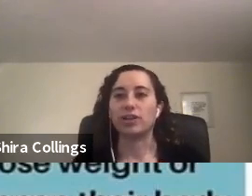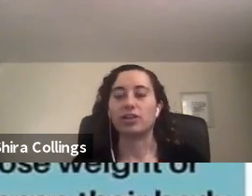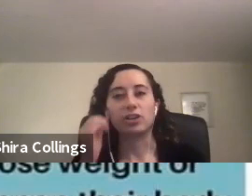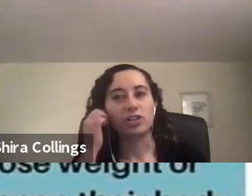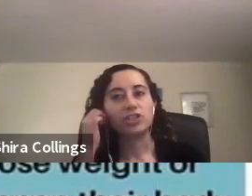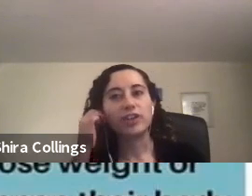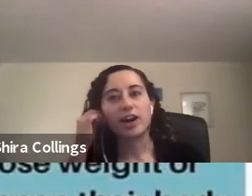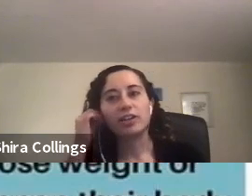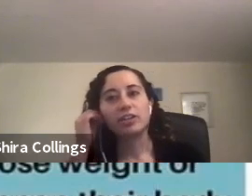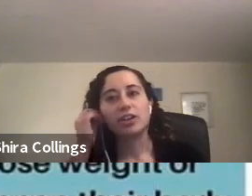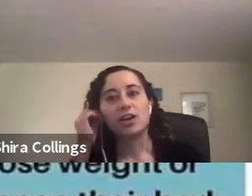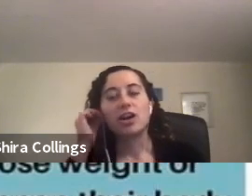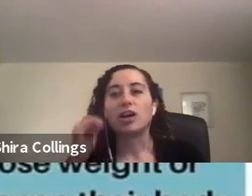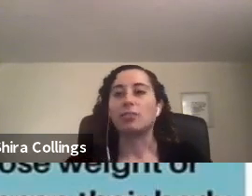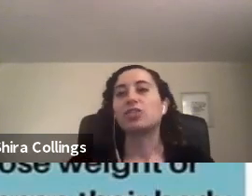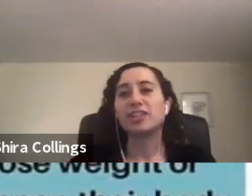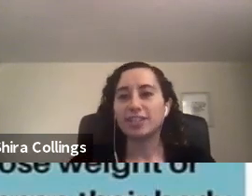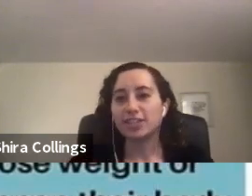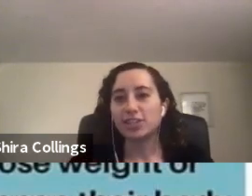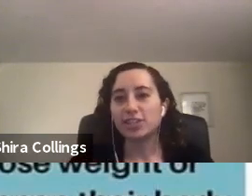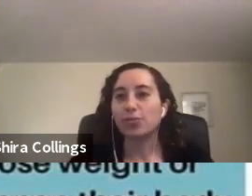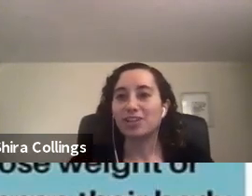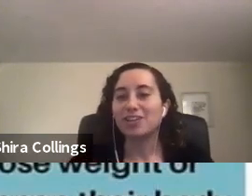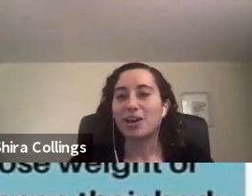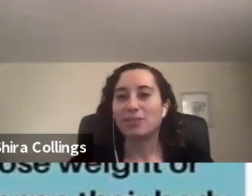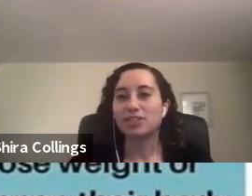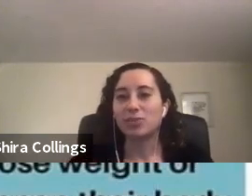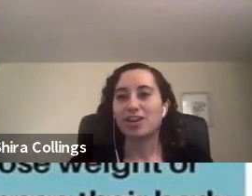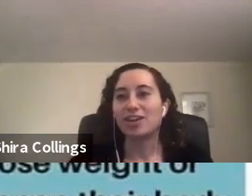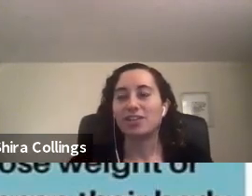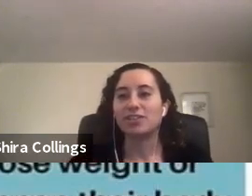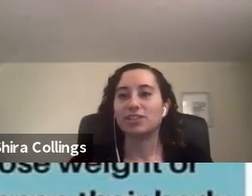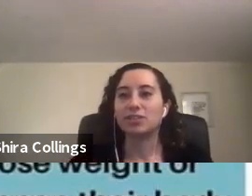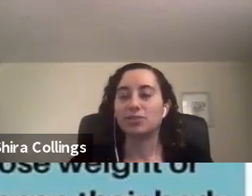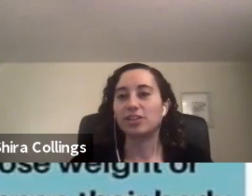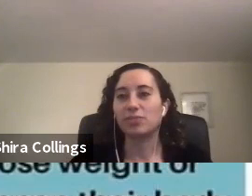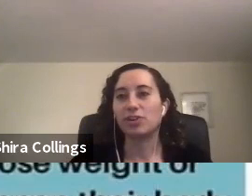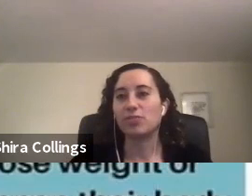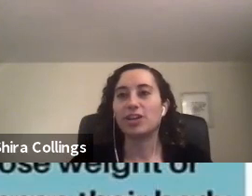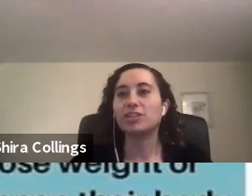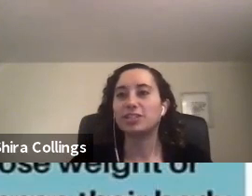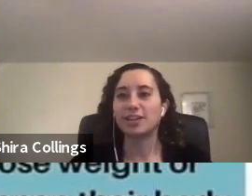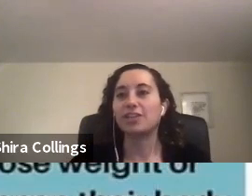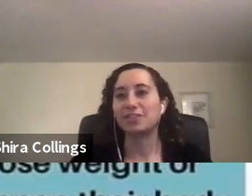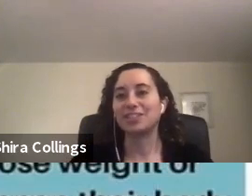earn our food or to meet a certain standard. So just avoiding encouraging that. Criticizing your